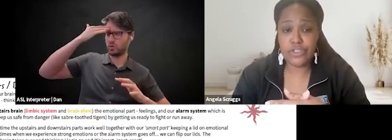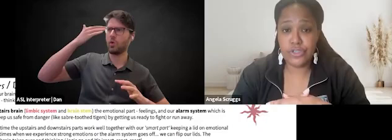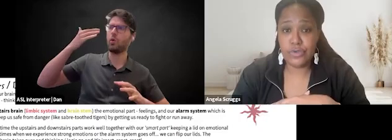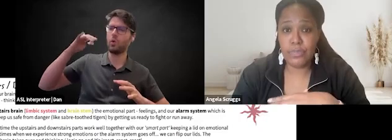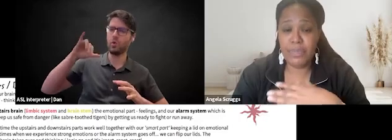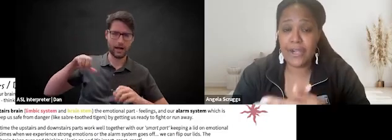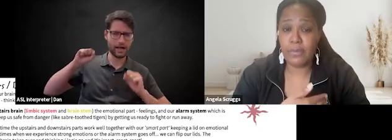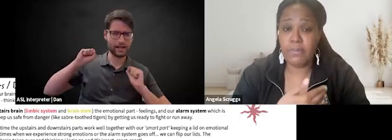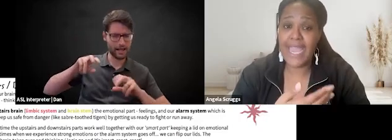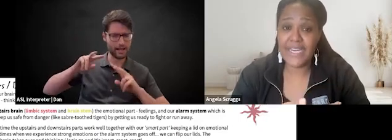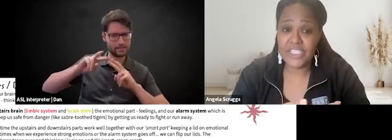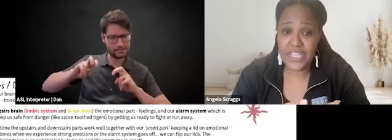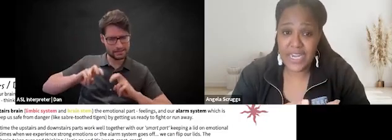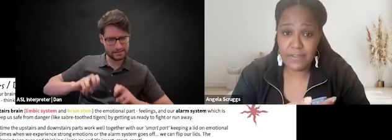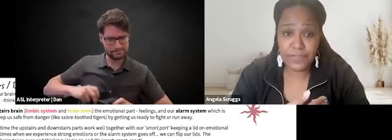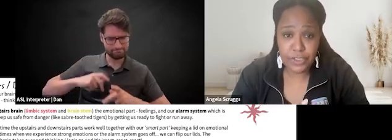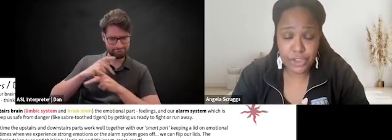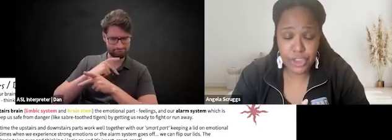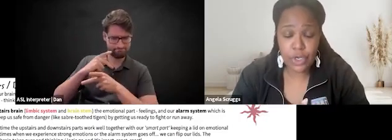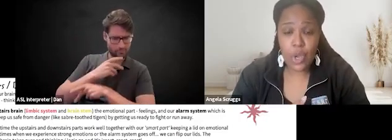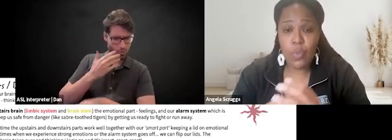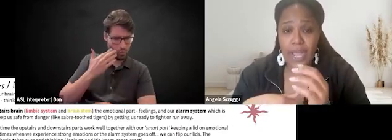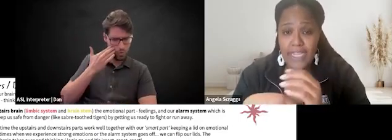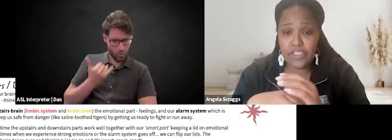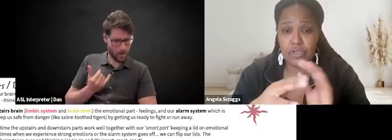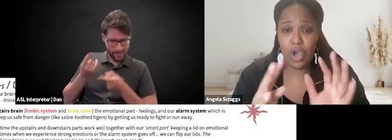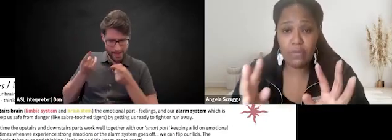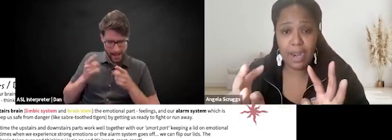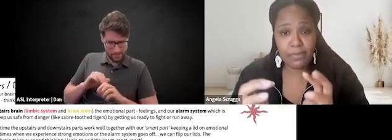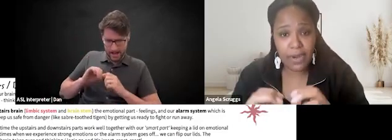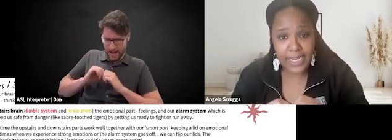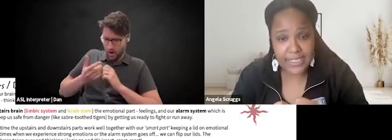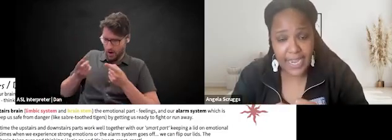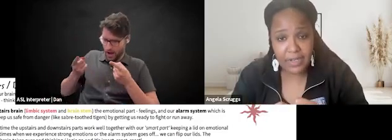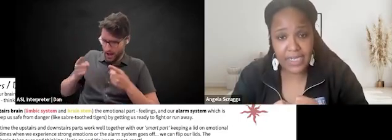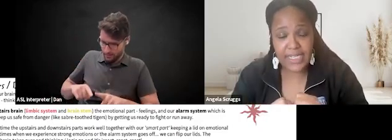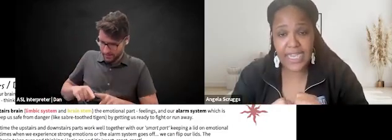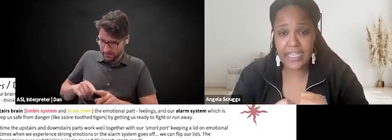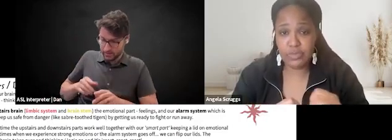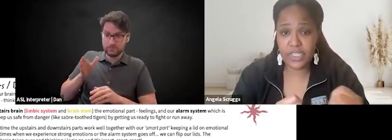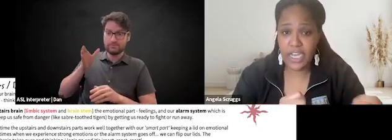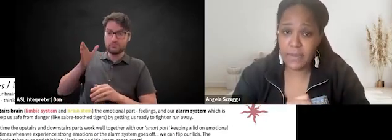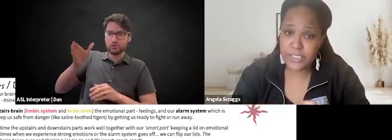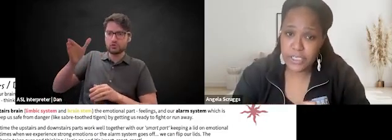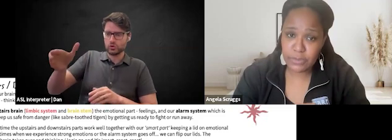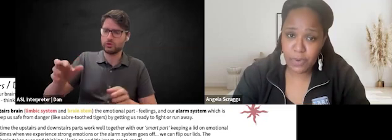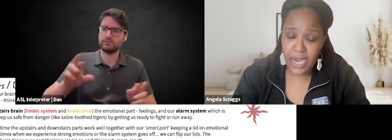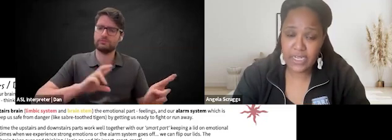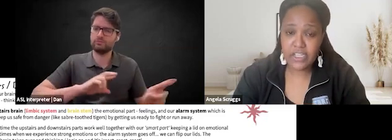to better manage that in the future, ways to calm my brain down and engage with the upstairs brain,